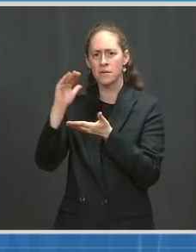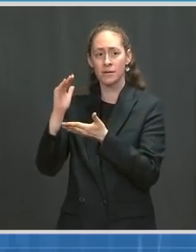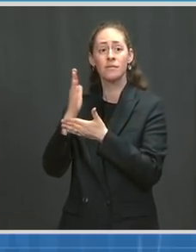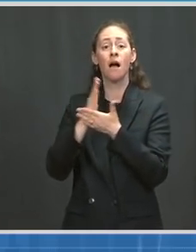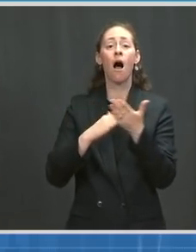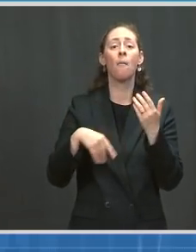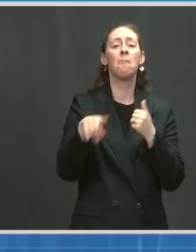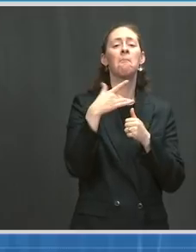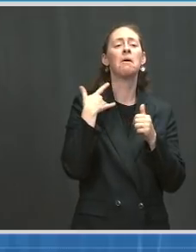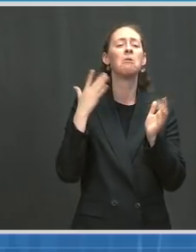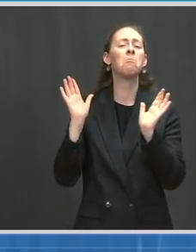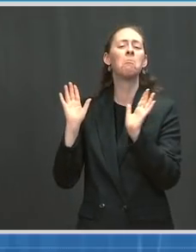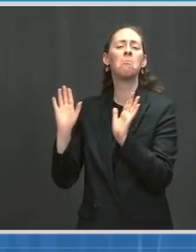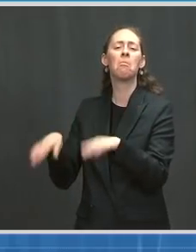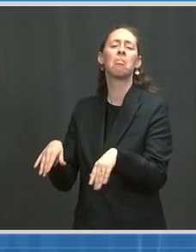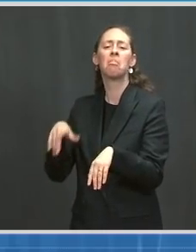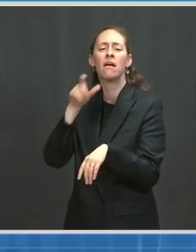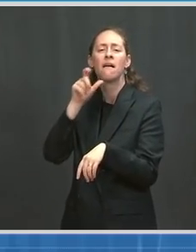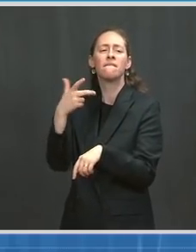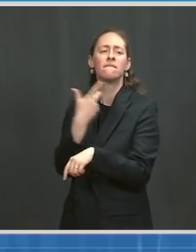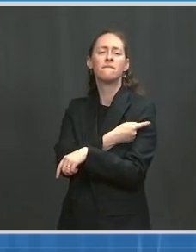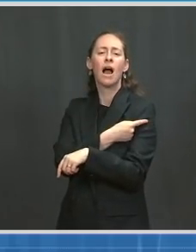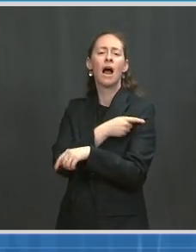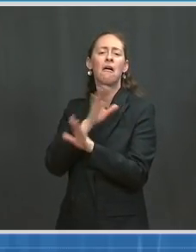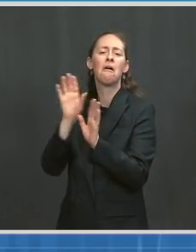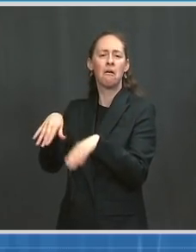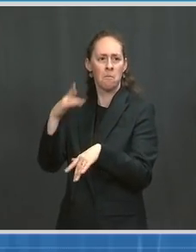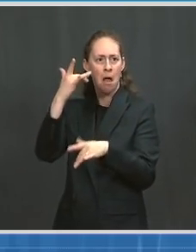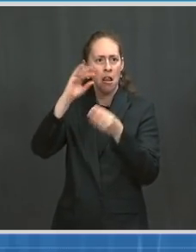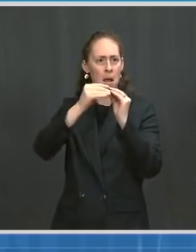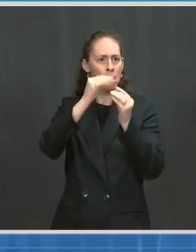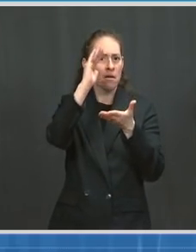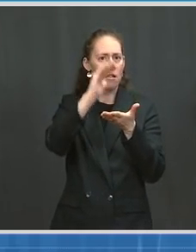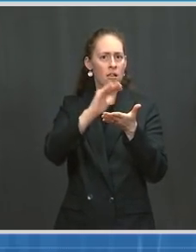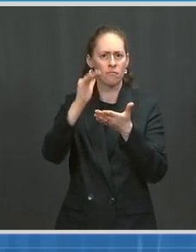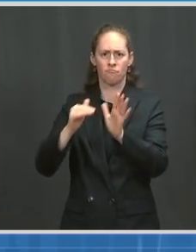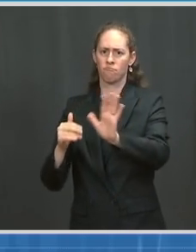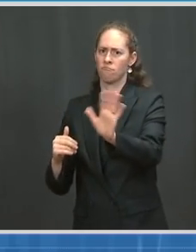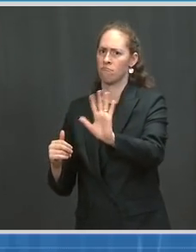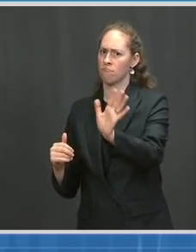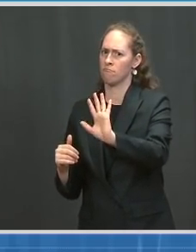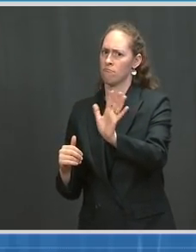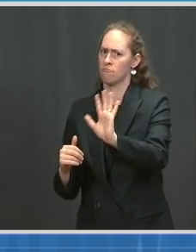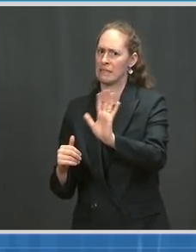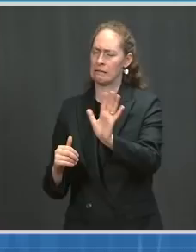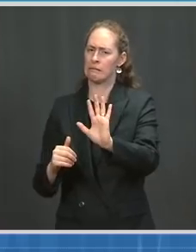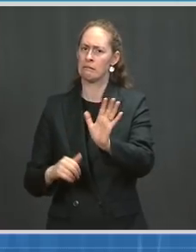But that would not be the right lesson to take. The right message, we believe, is that we are seeing improvements